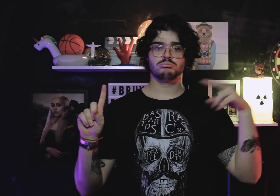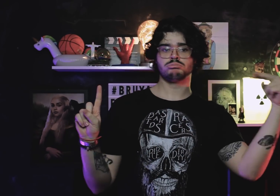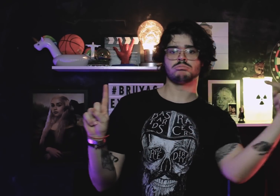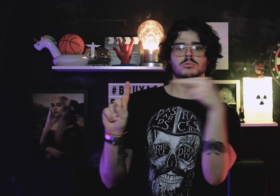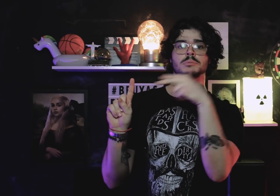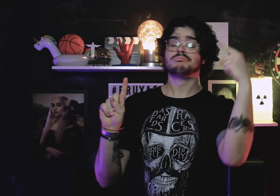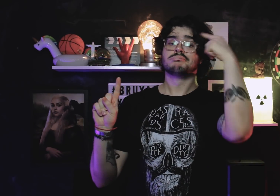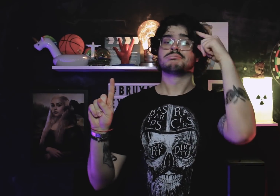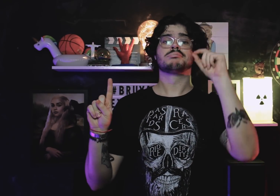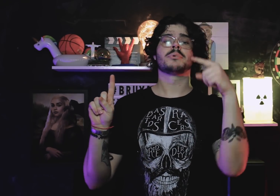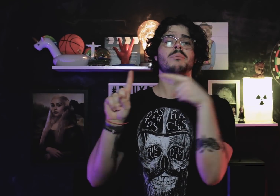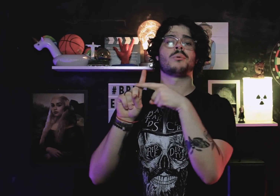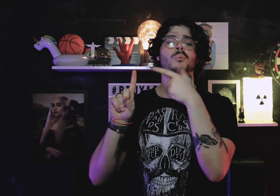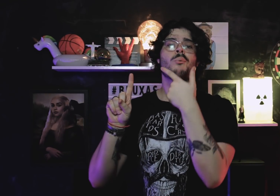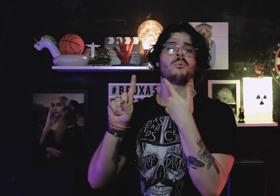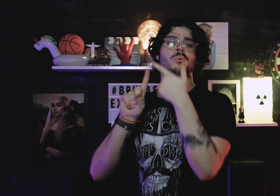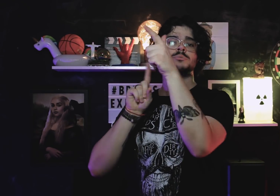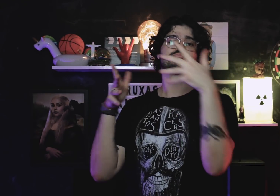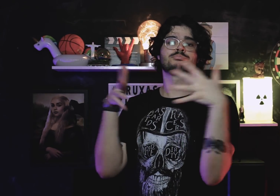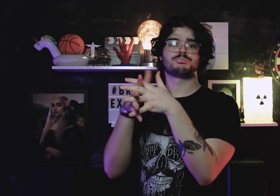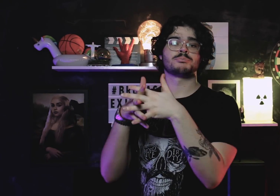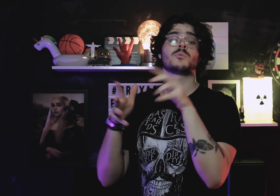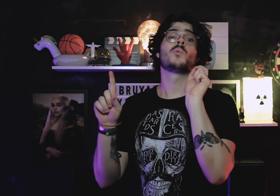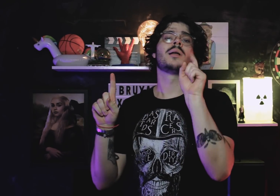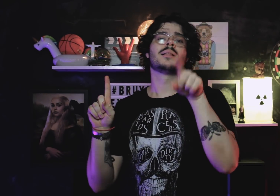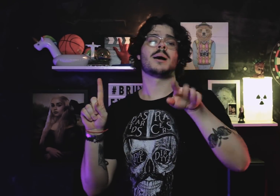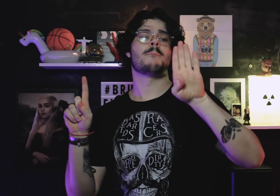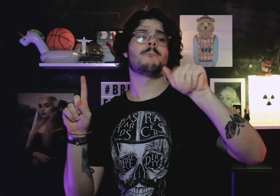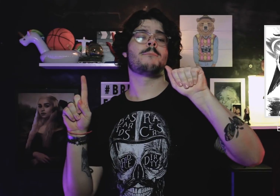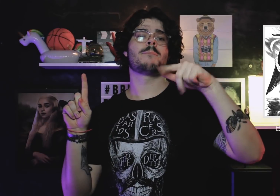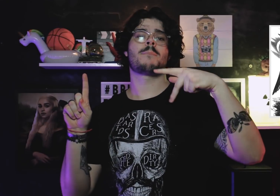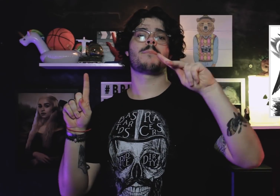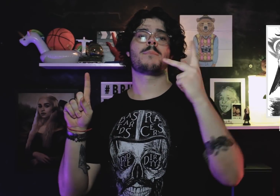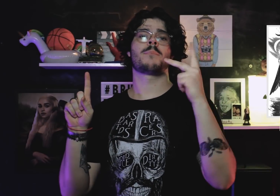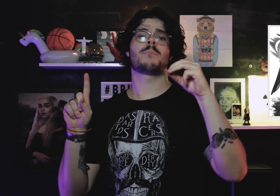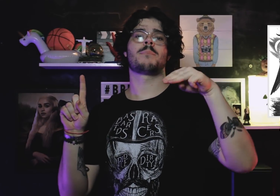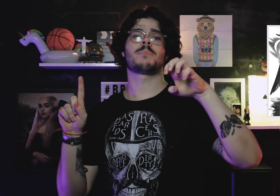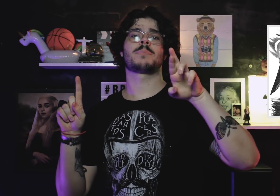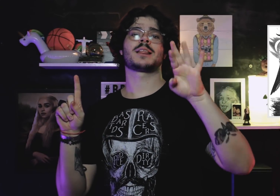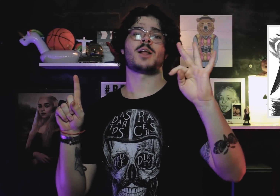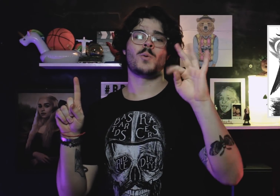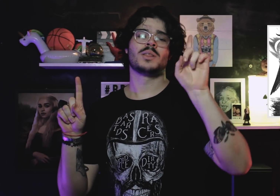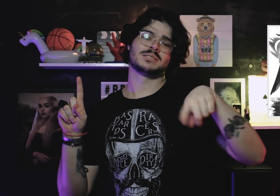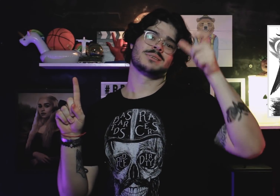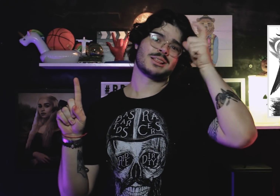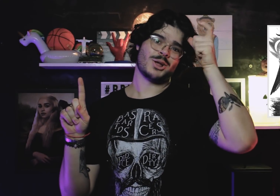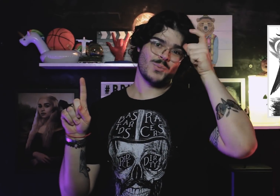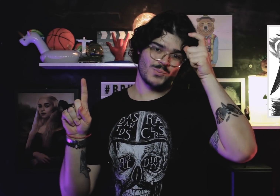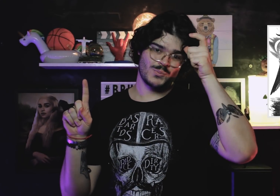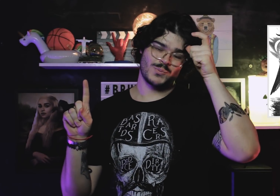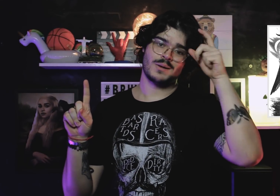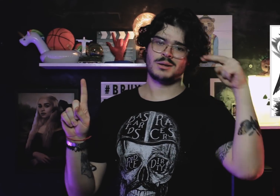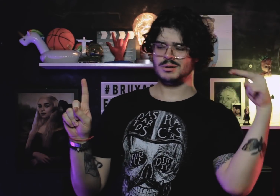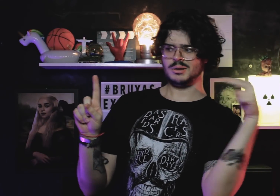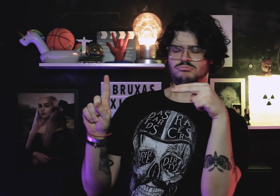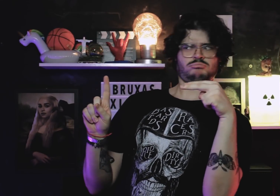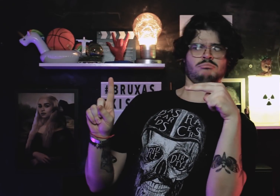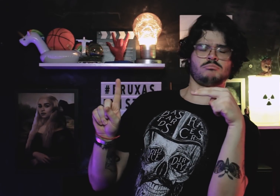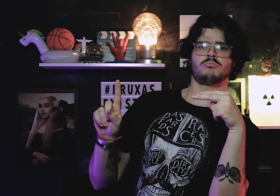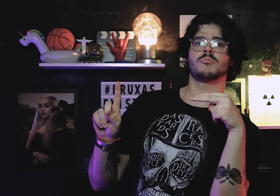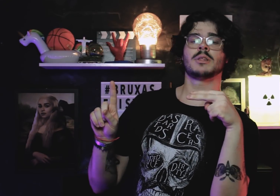with Satan, also named Baphomet.